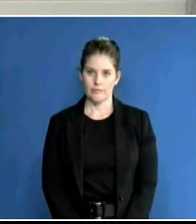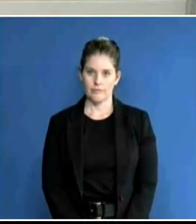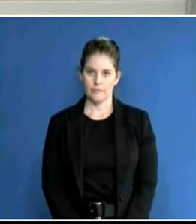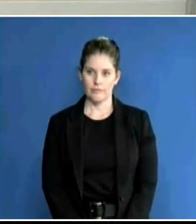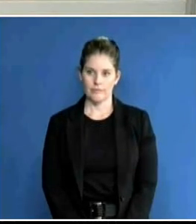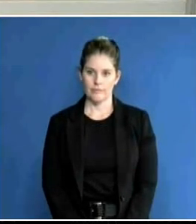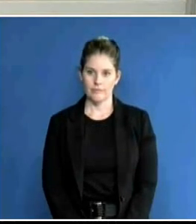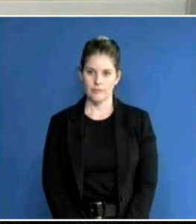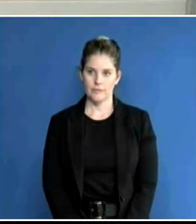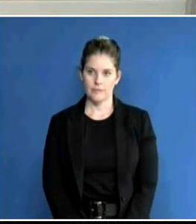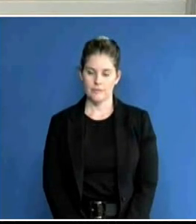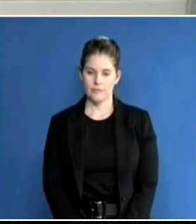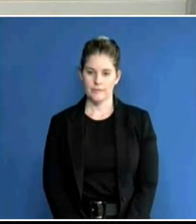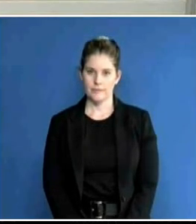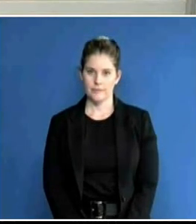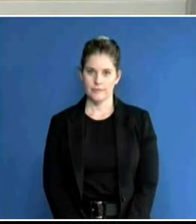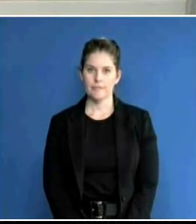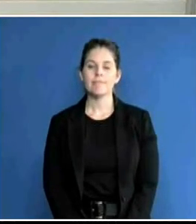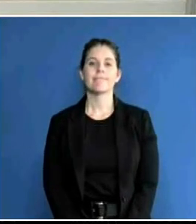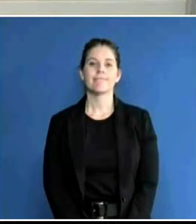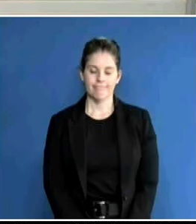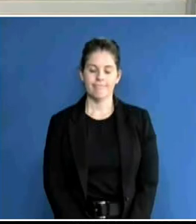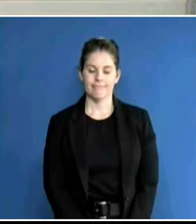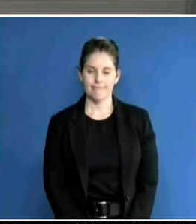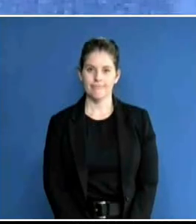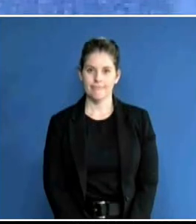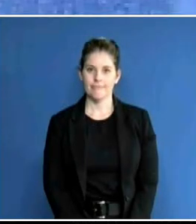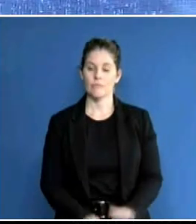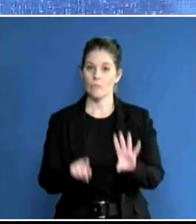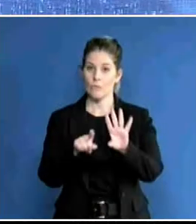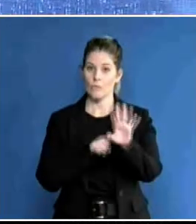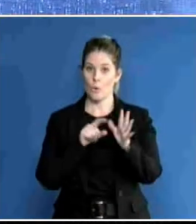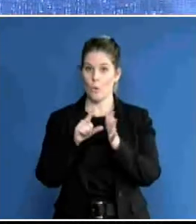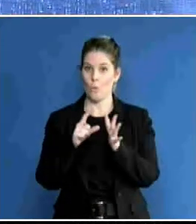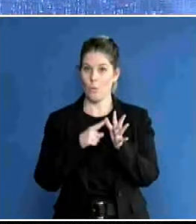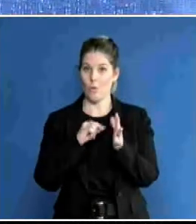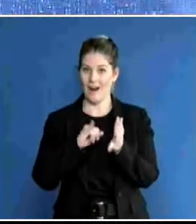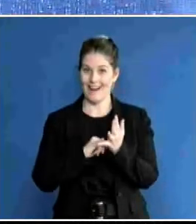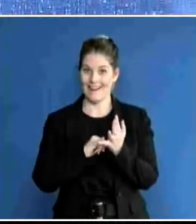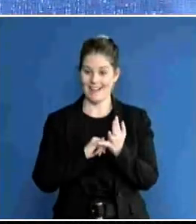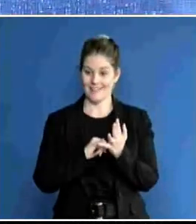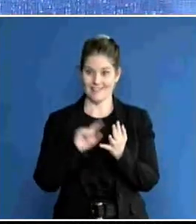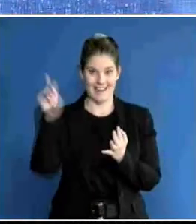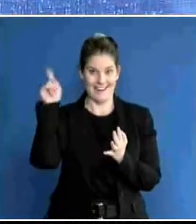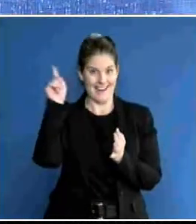MS McMAHON: Yes. And YDAS indeed is already doing training work with youth workers in